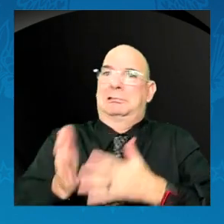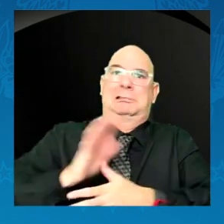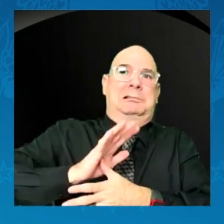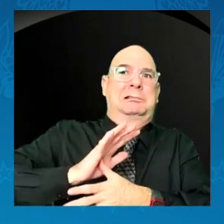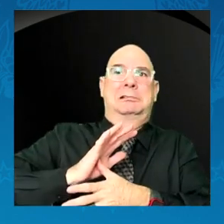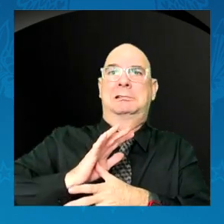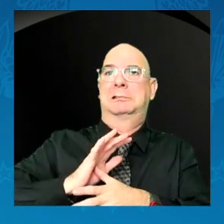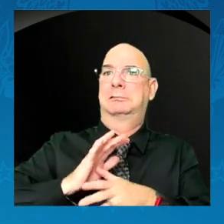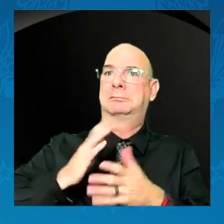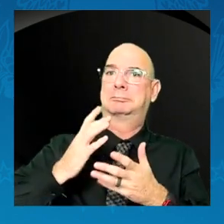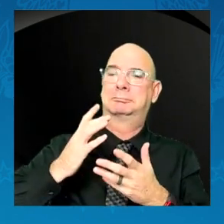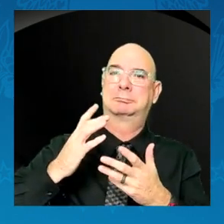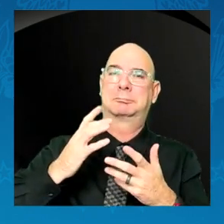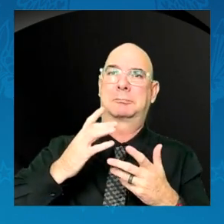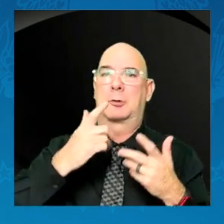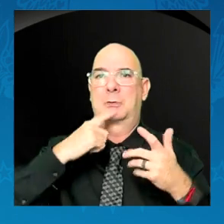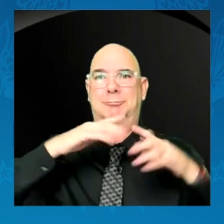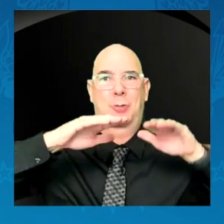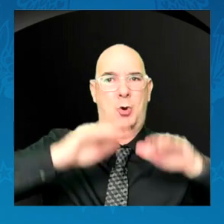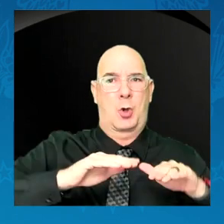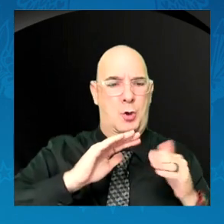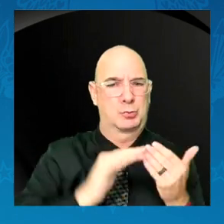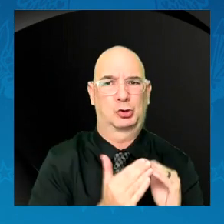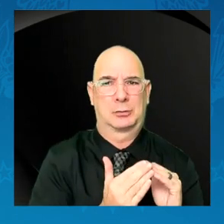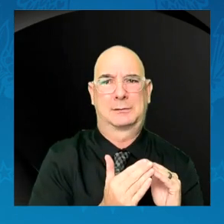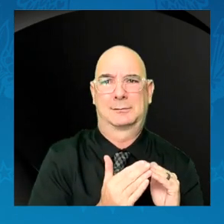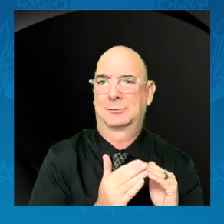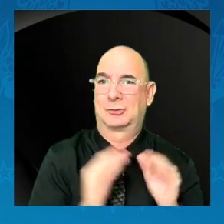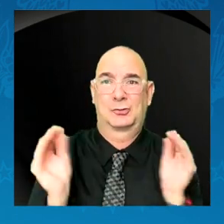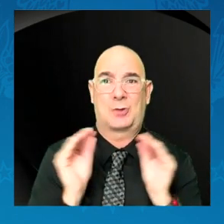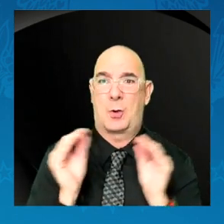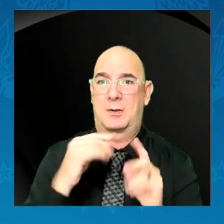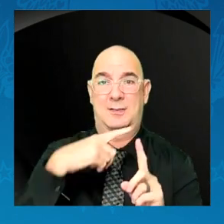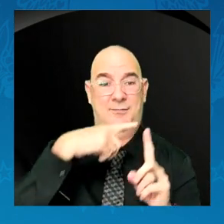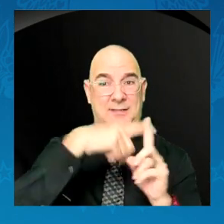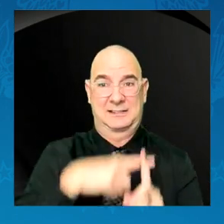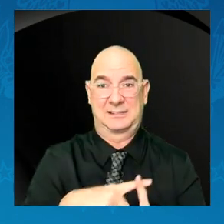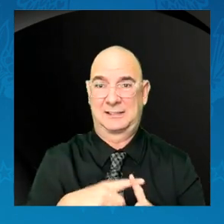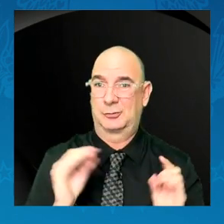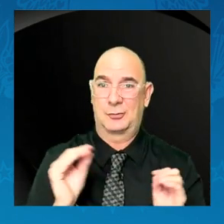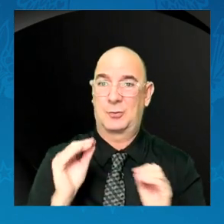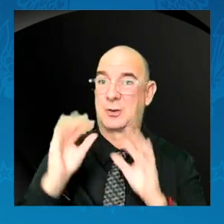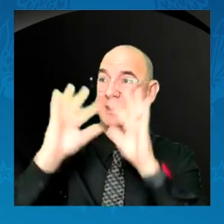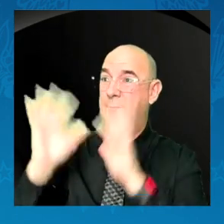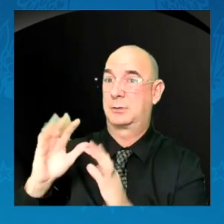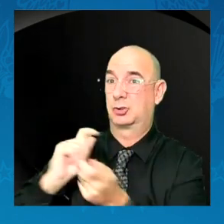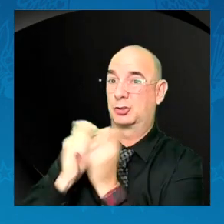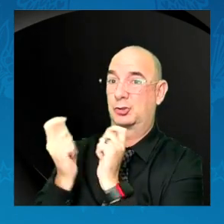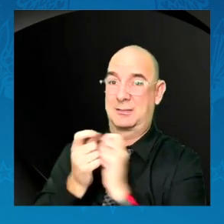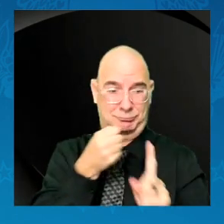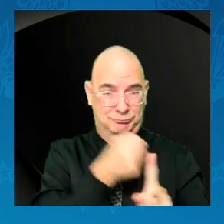who have constantly been hit the hardest by climate change because they've already been weakened